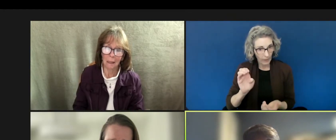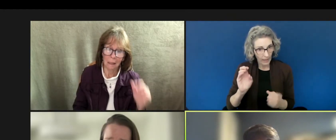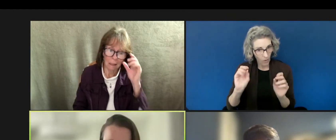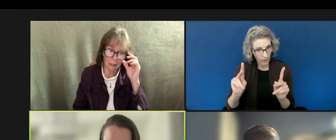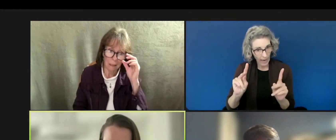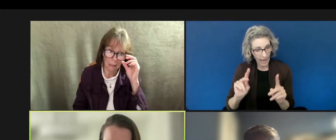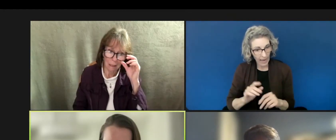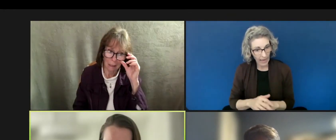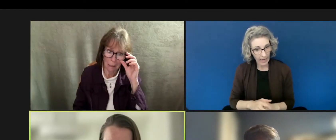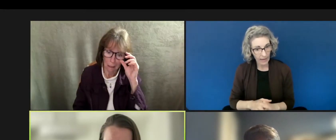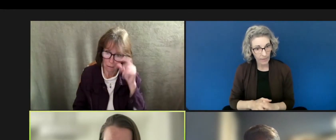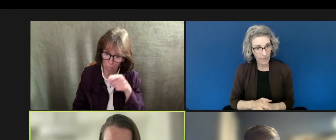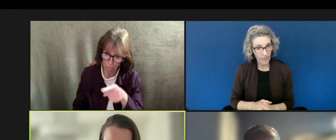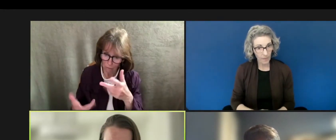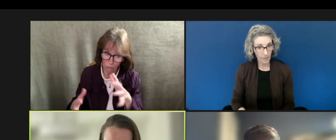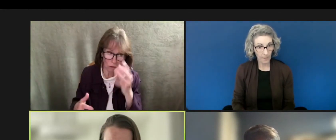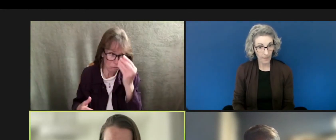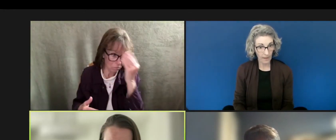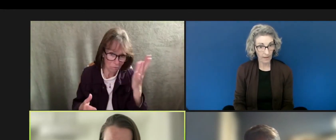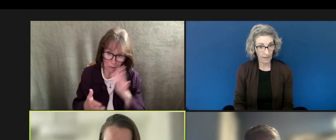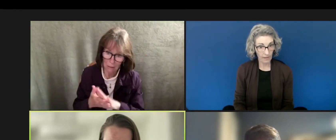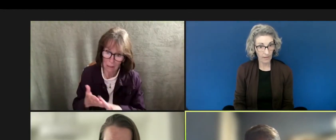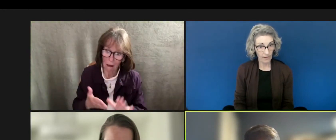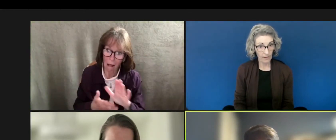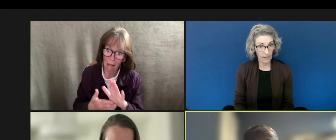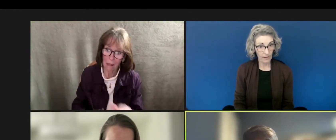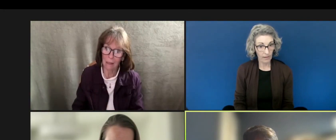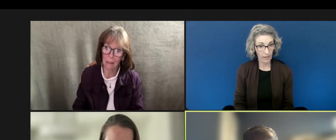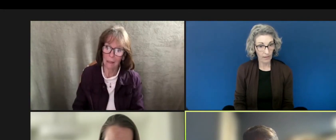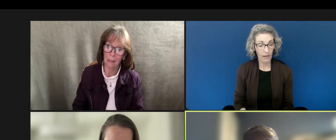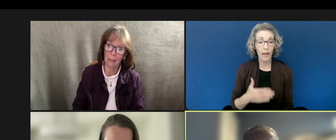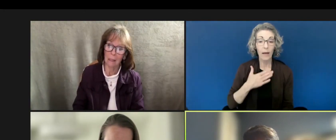And have you reported it to the college? My specialist is sorting it out.